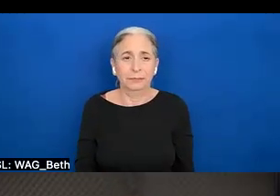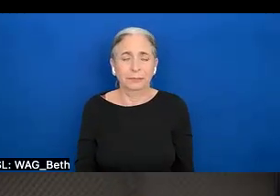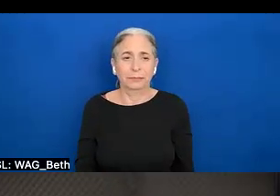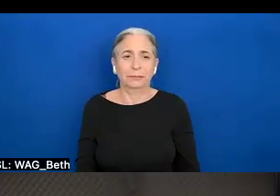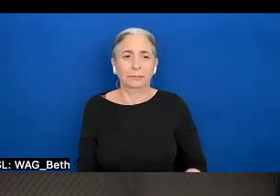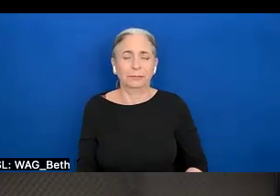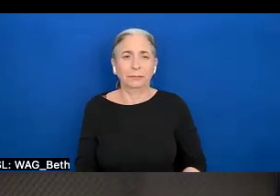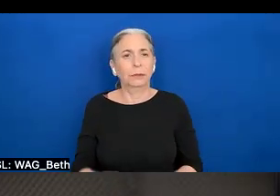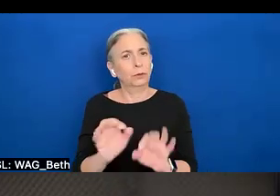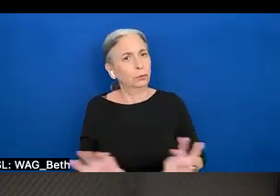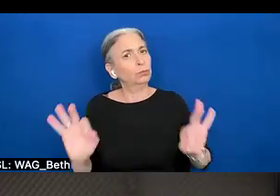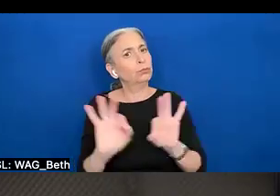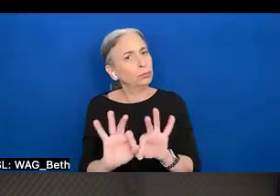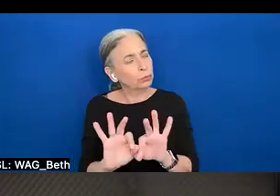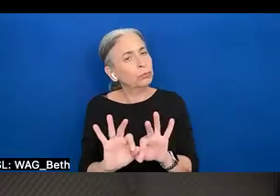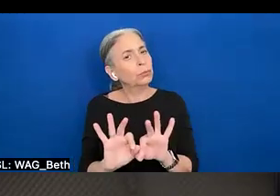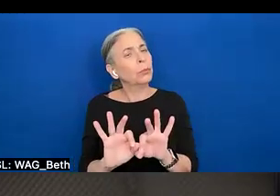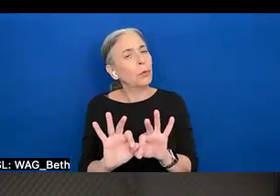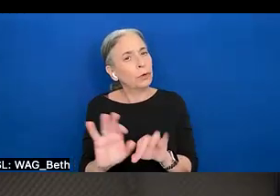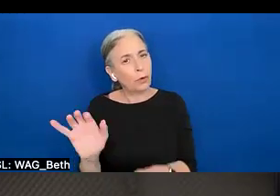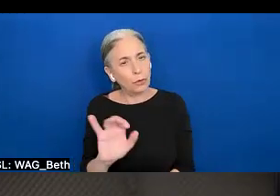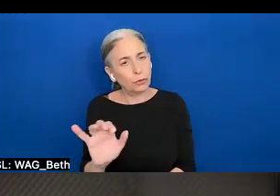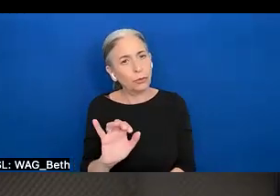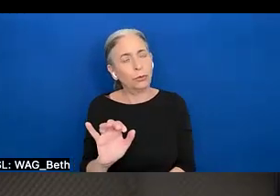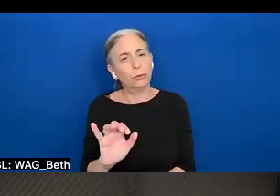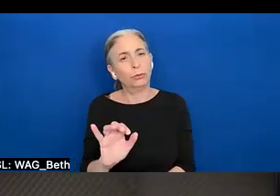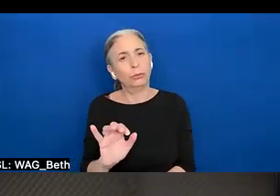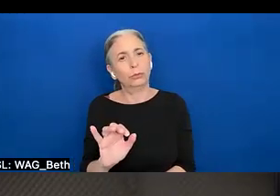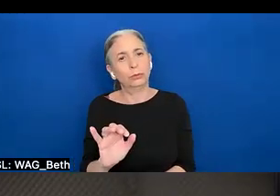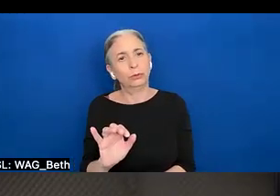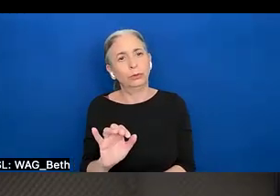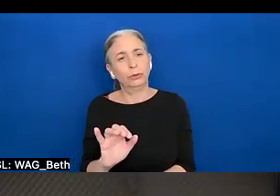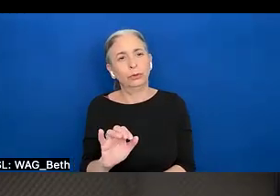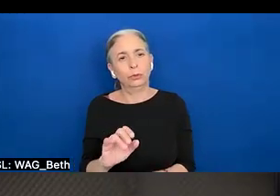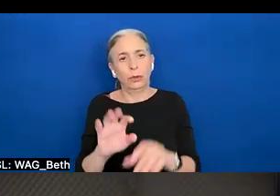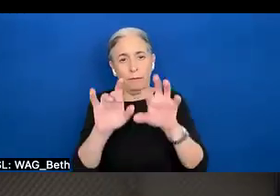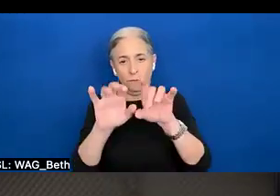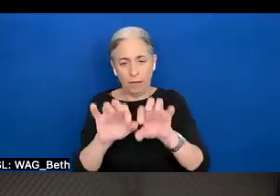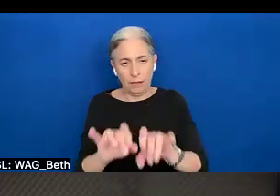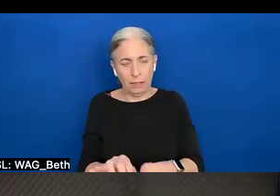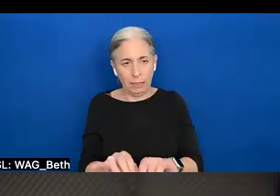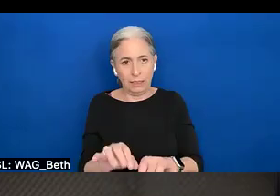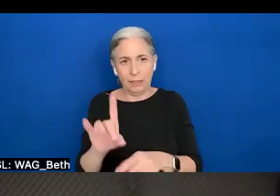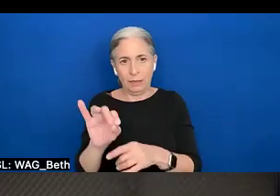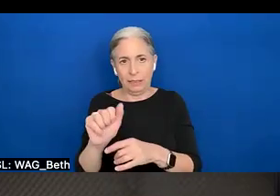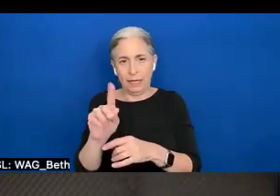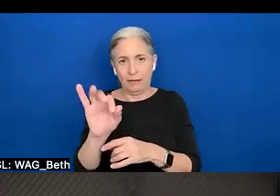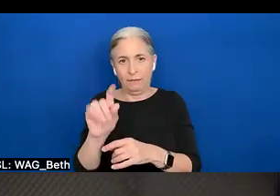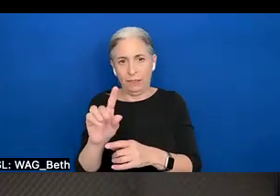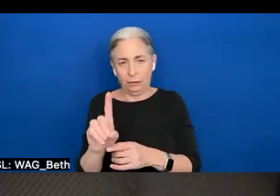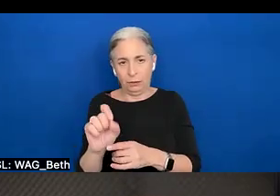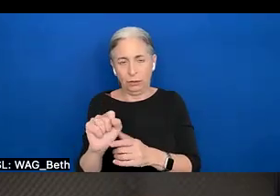It's very important to fill in the metadata fields with